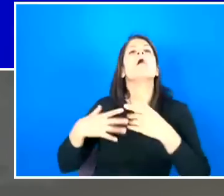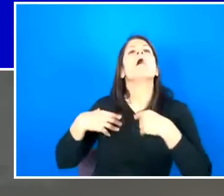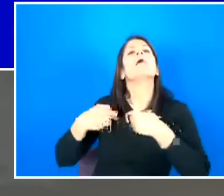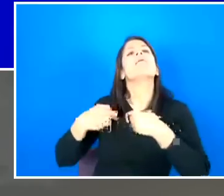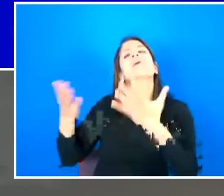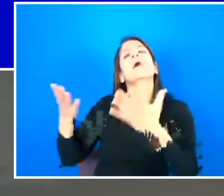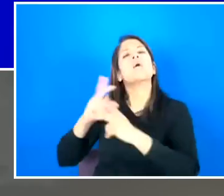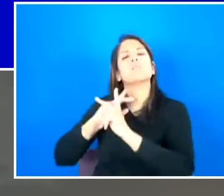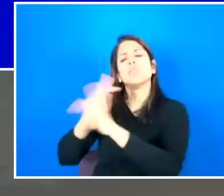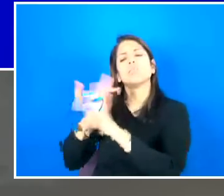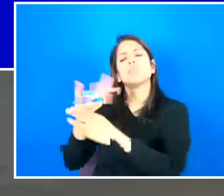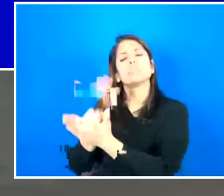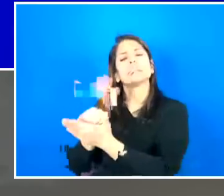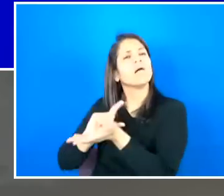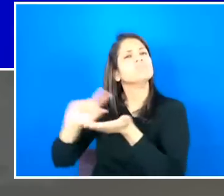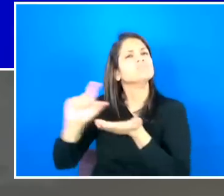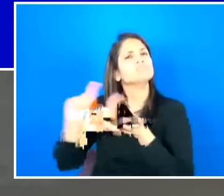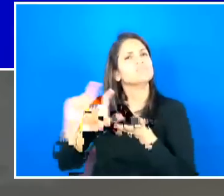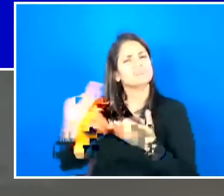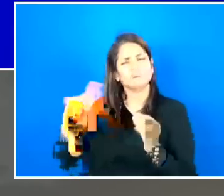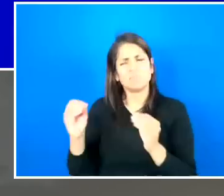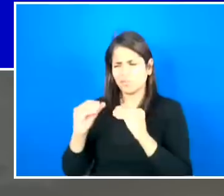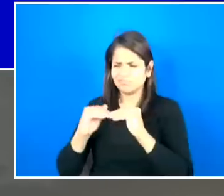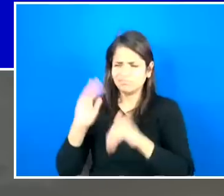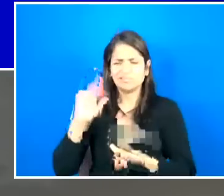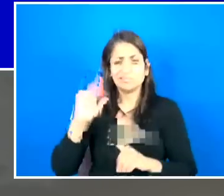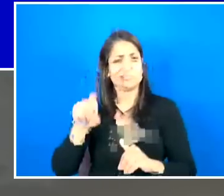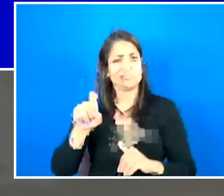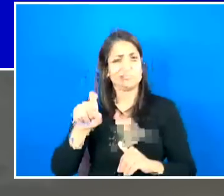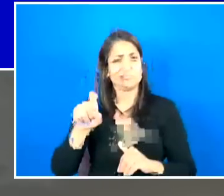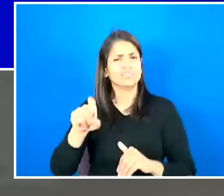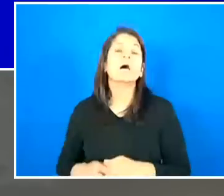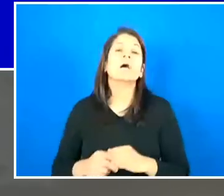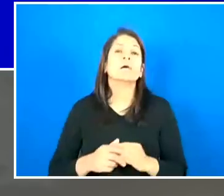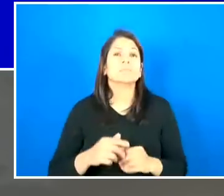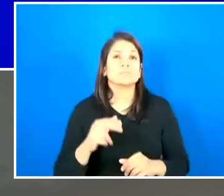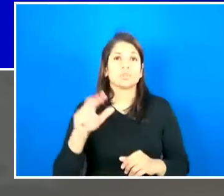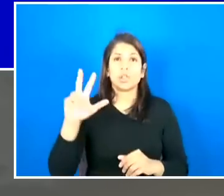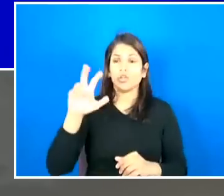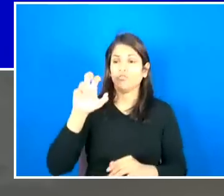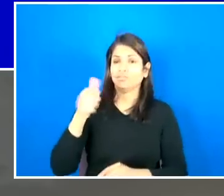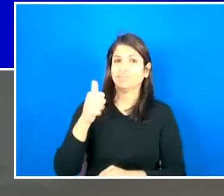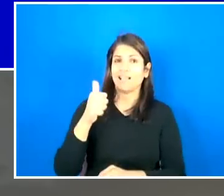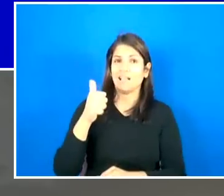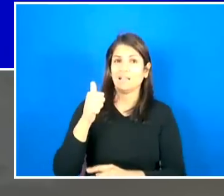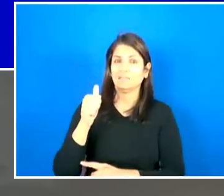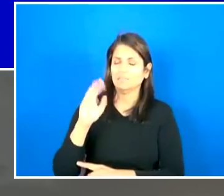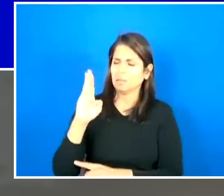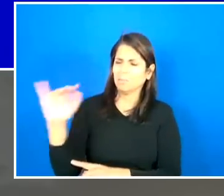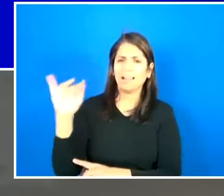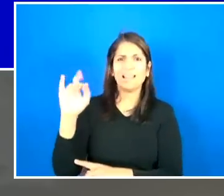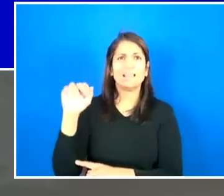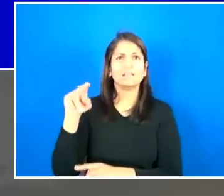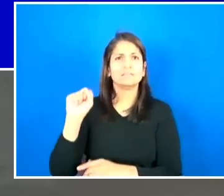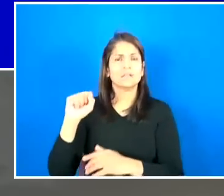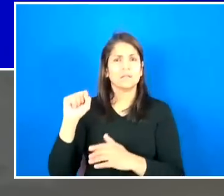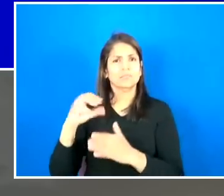WITH SERIOUS MONEY, $310 BILLION AND THERE'S TWO PARTICULAR HEROES IN THIS EFFORT. ONE OUR OWN